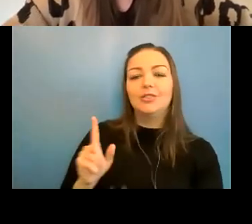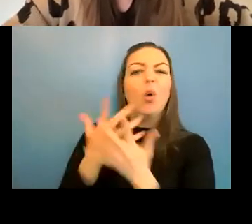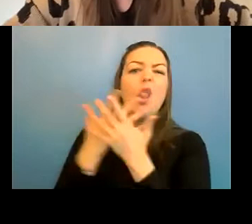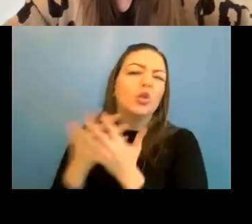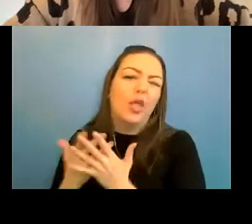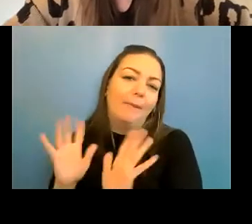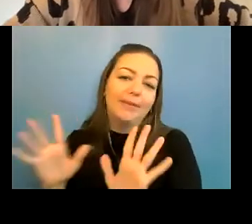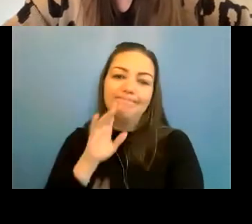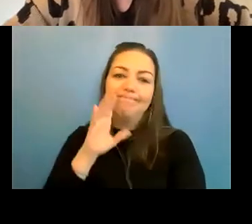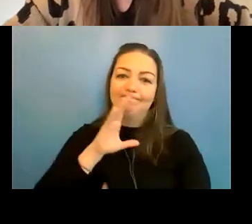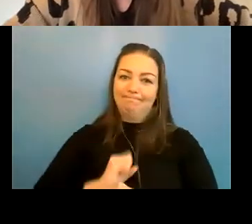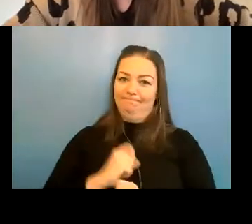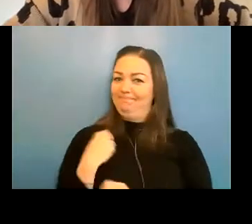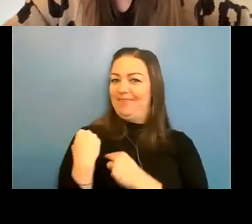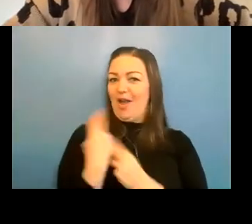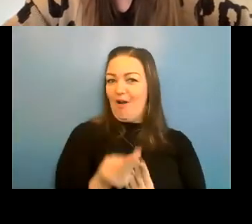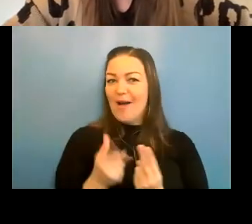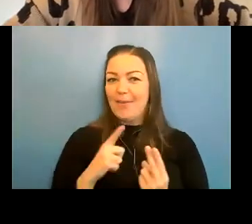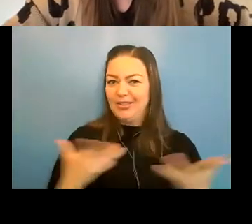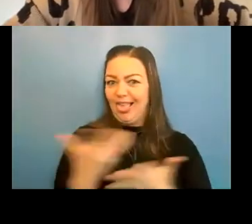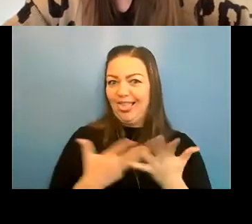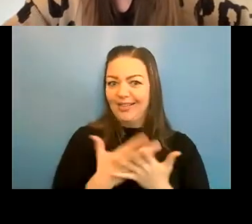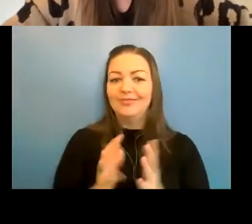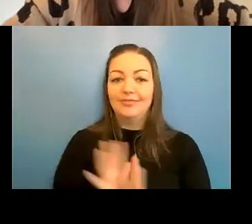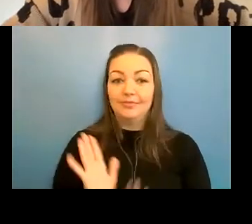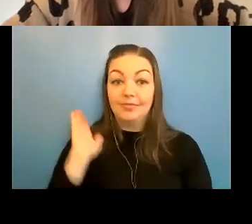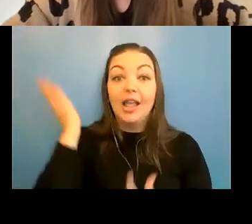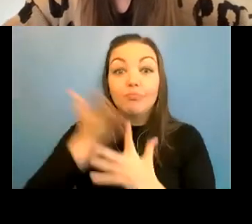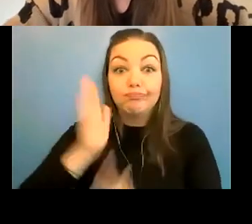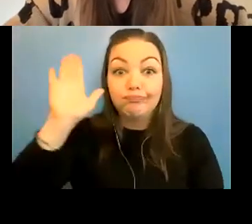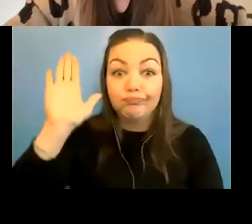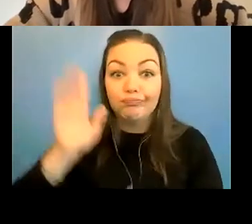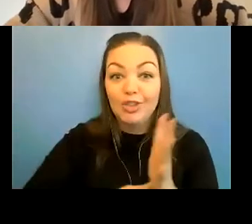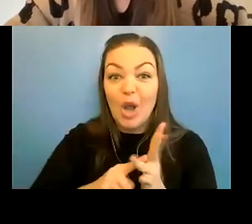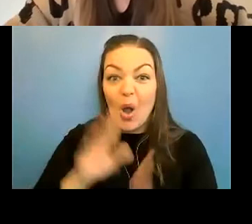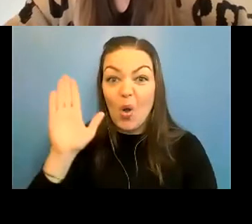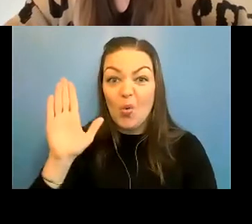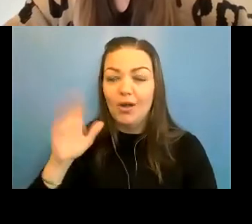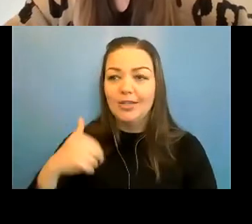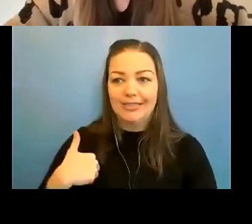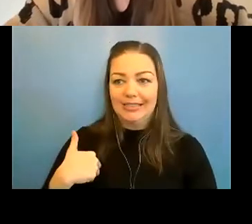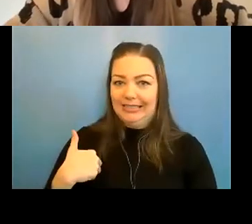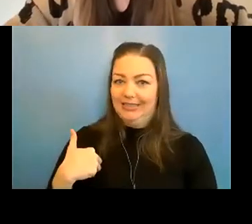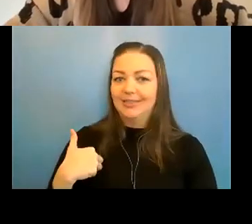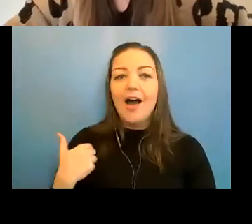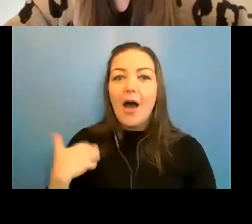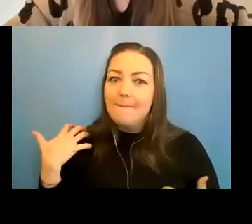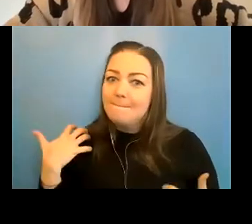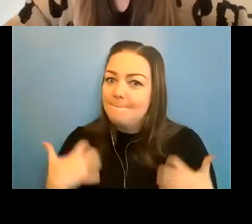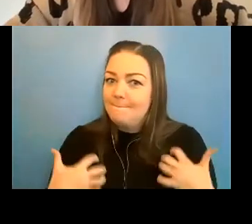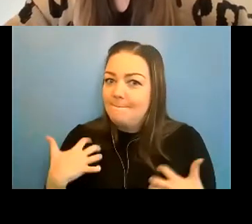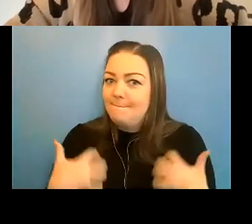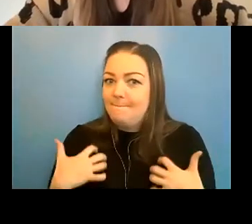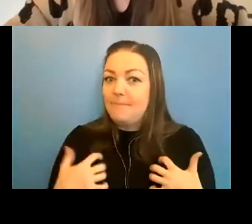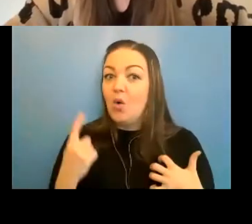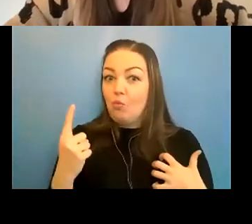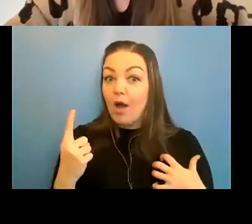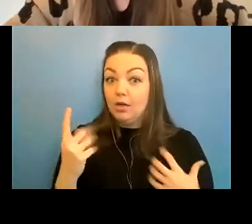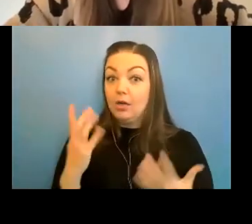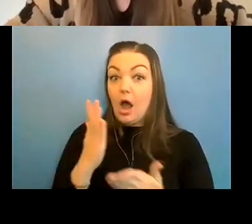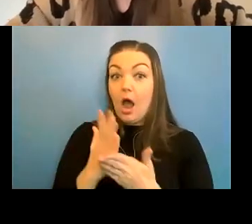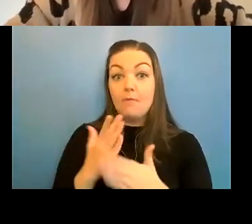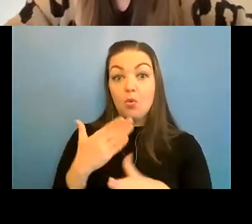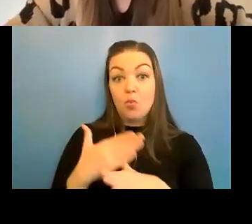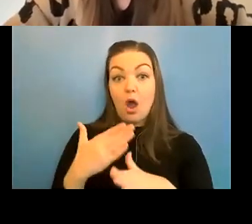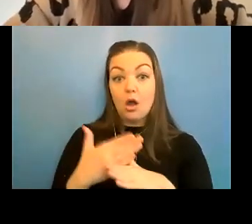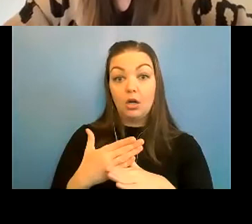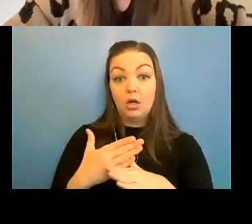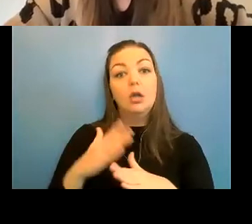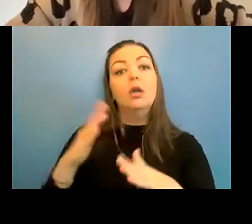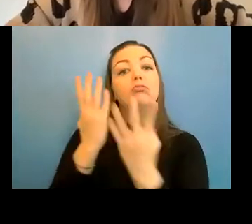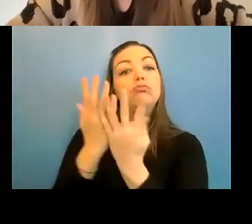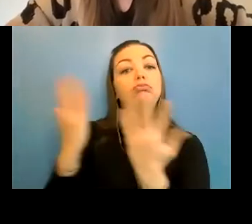poetry collection that he has now published, so that's one of the ones I'm most excited about, there's a lot more but I will hand over to others.